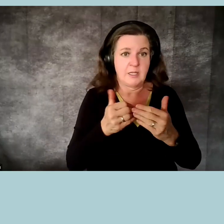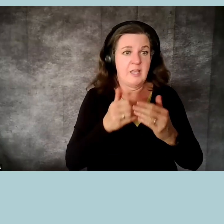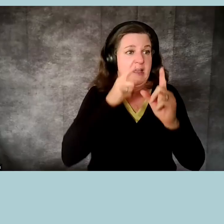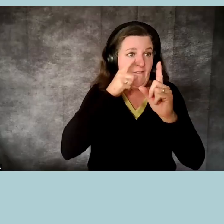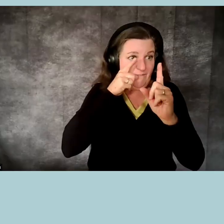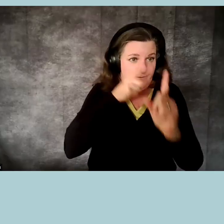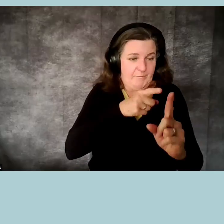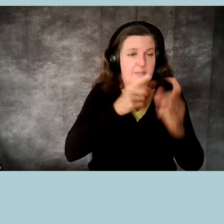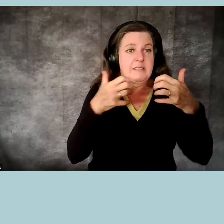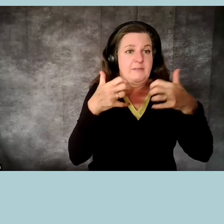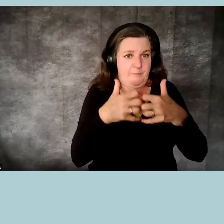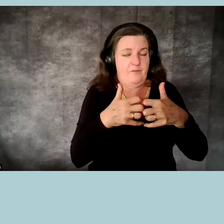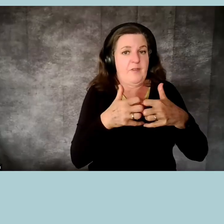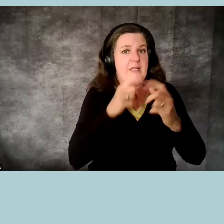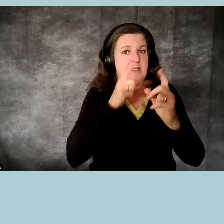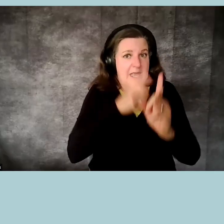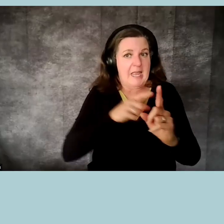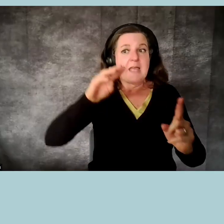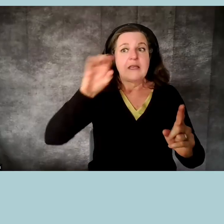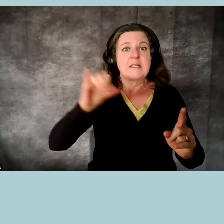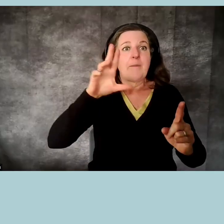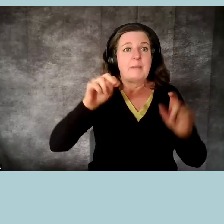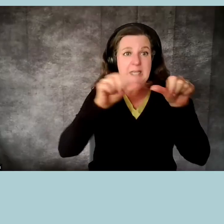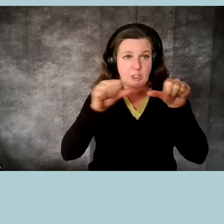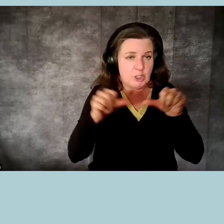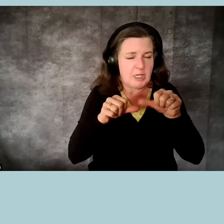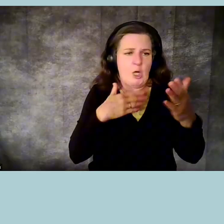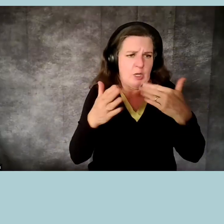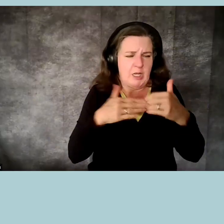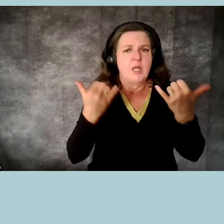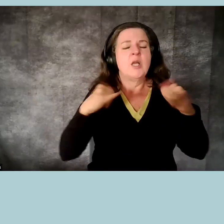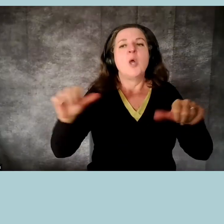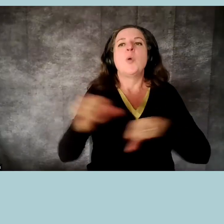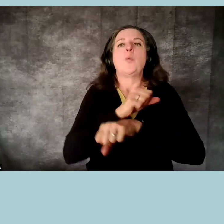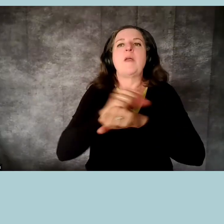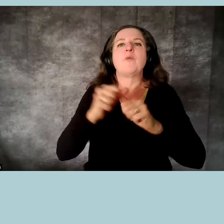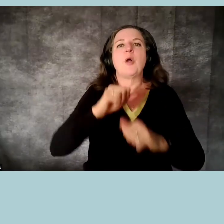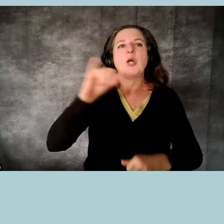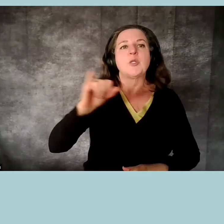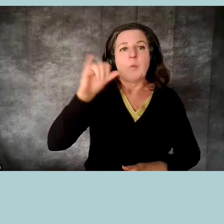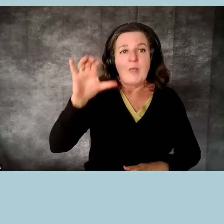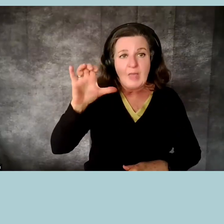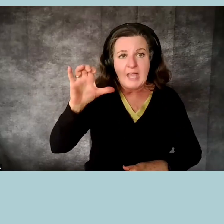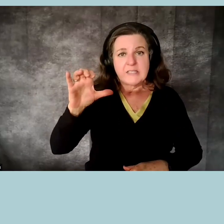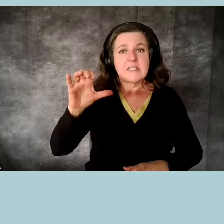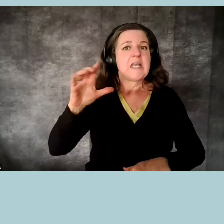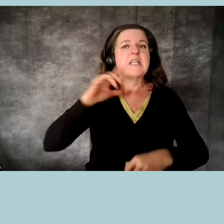not, we've worked with ICs or we've developed kind of across IC partnerships where we can fund that